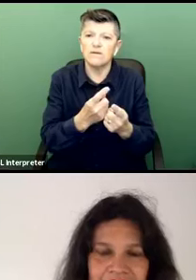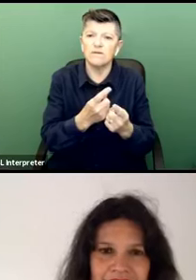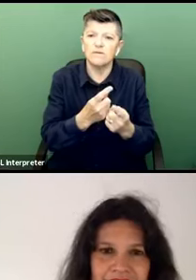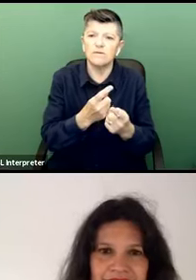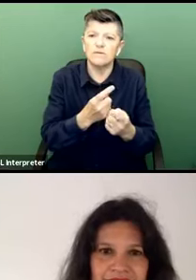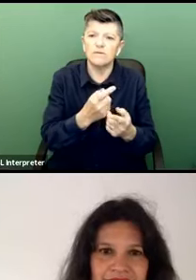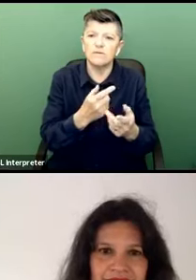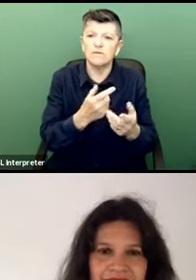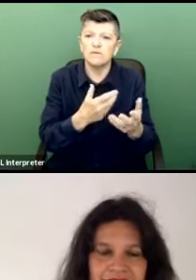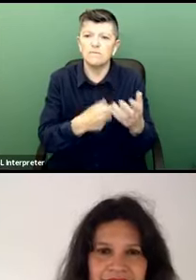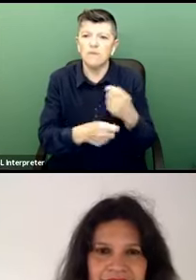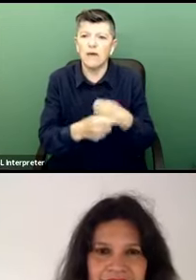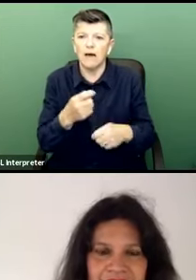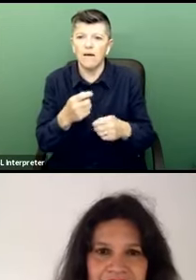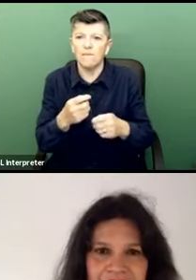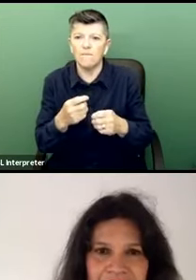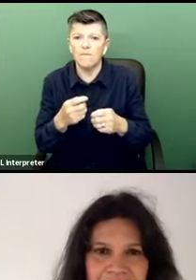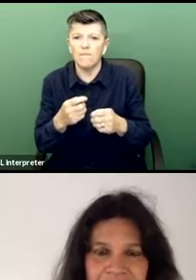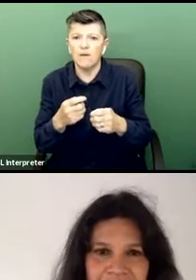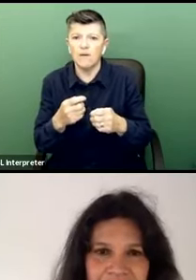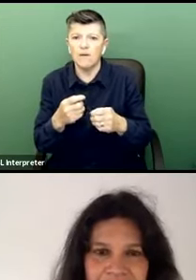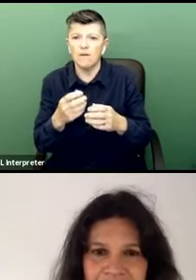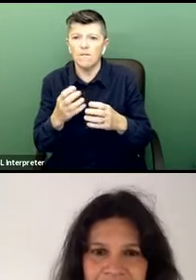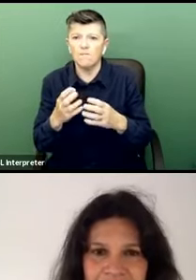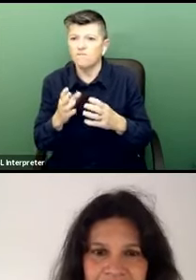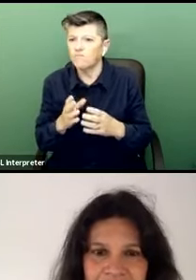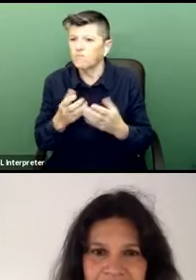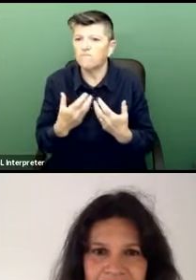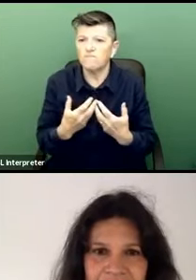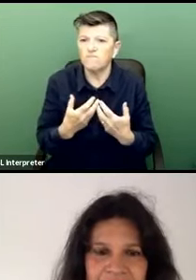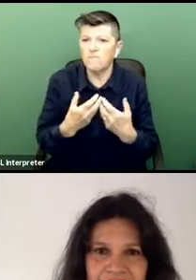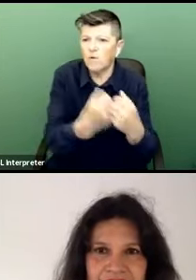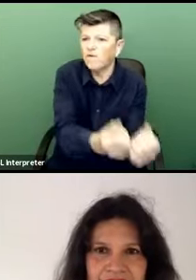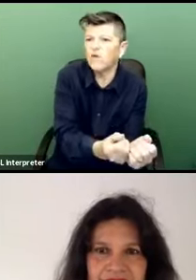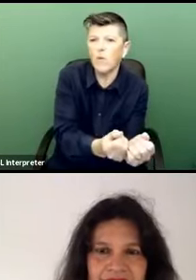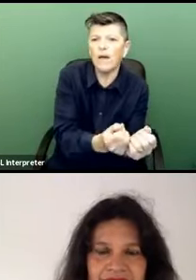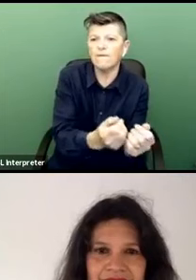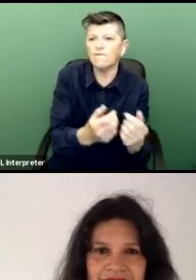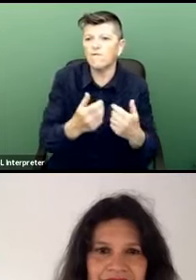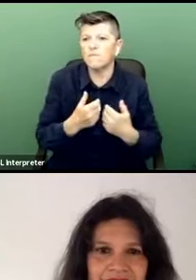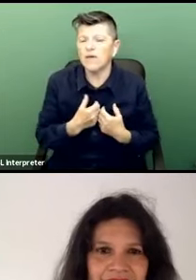of the girl using the telephone, in fact he was taking a video and then it